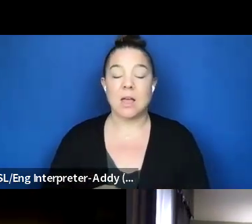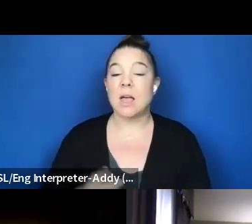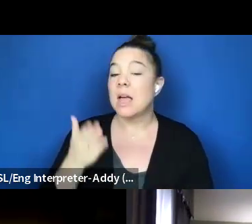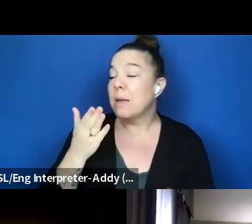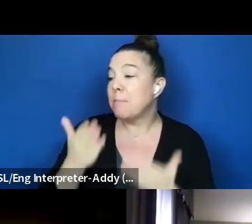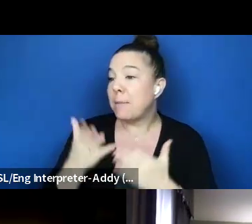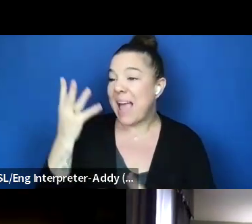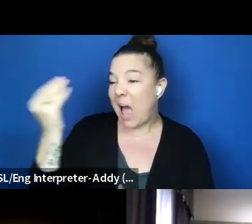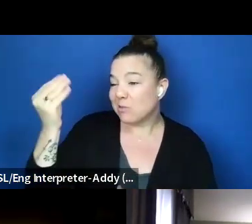Adeleigh Belyeu: Yeah.